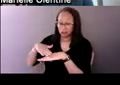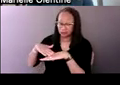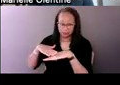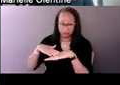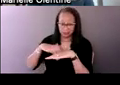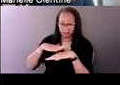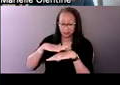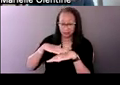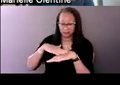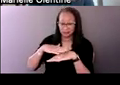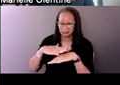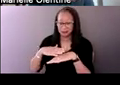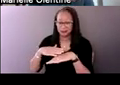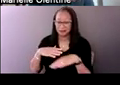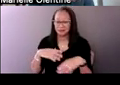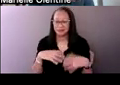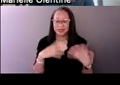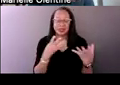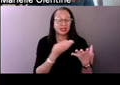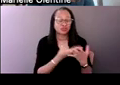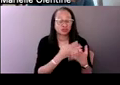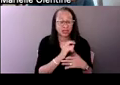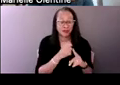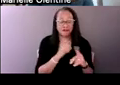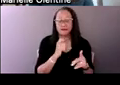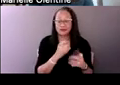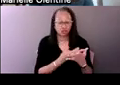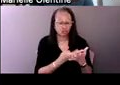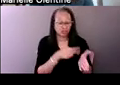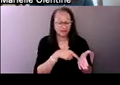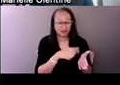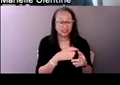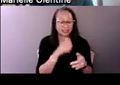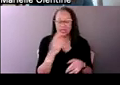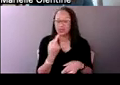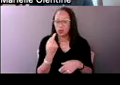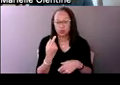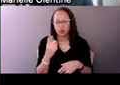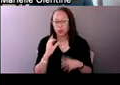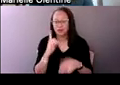of True/False when we were playing at IDFA in Amsterdam.